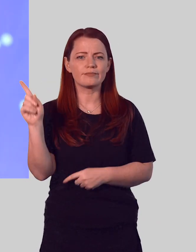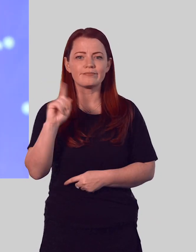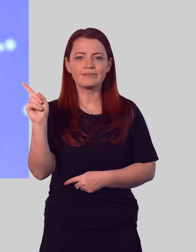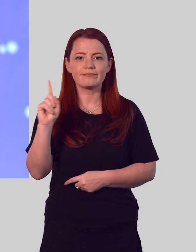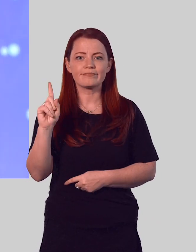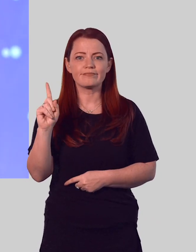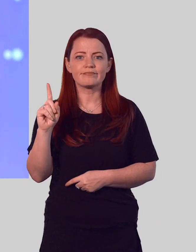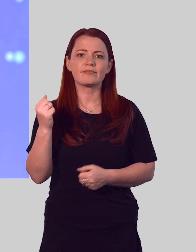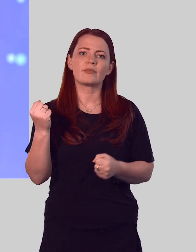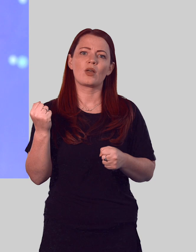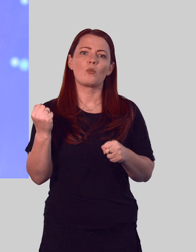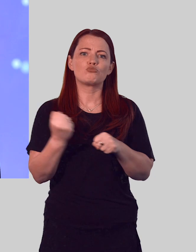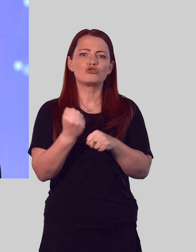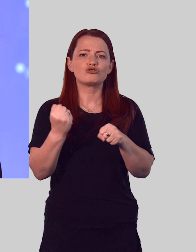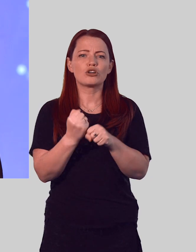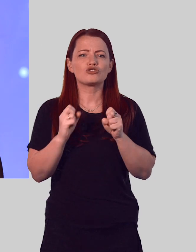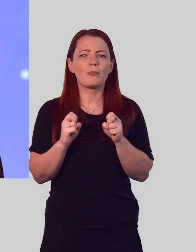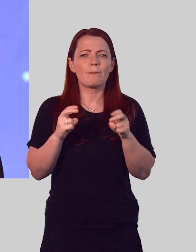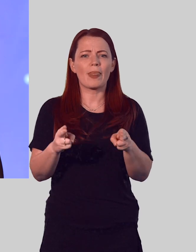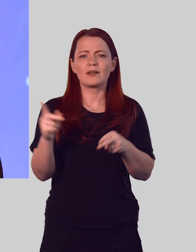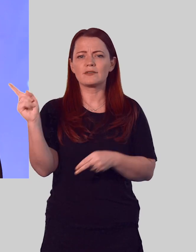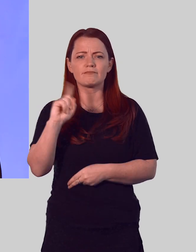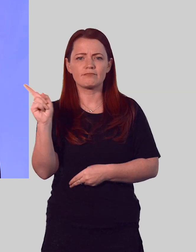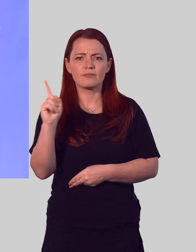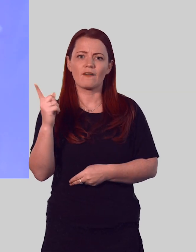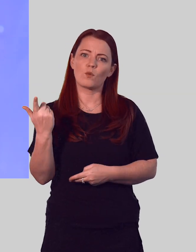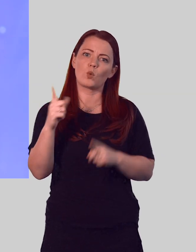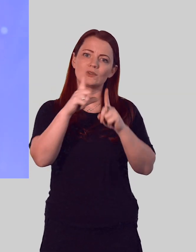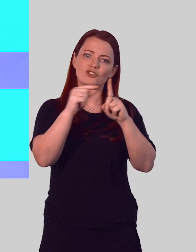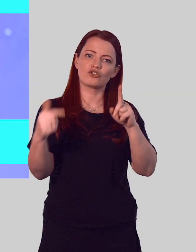methods for digital participatory theatre.